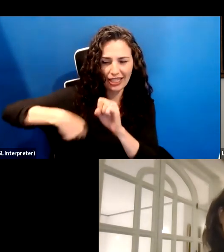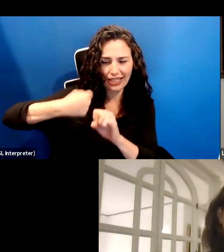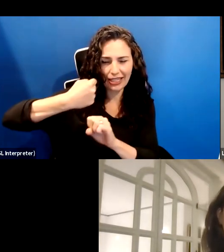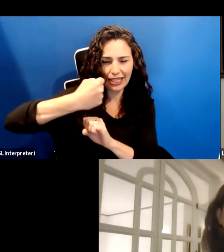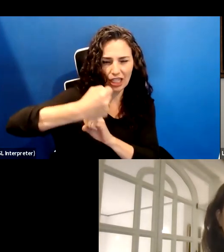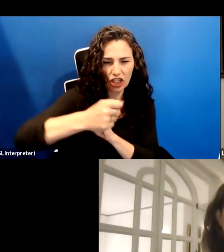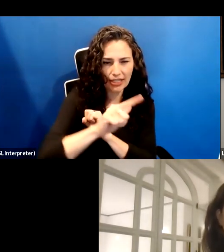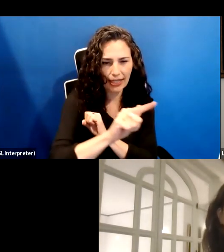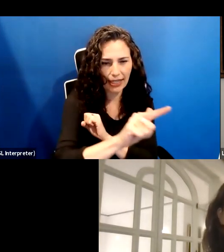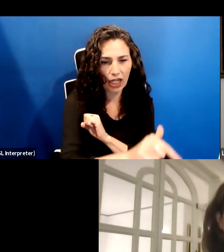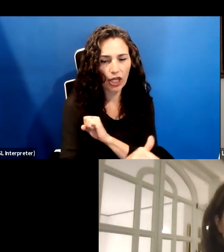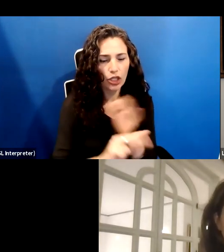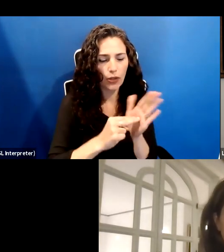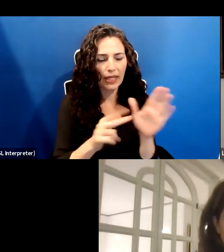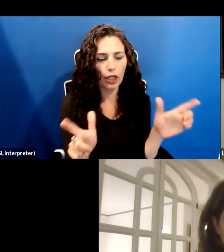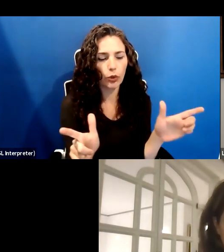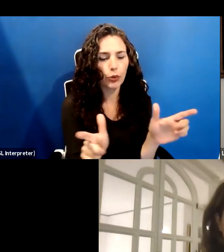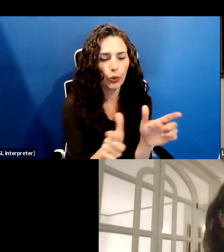with a small number of people, the inner circle.